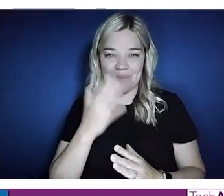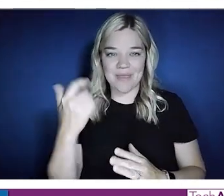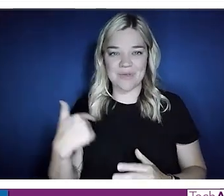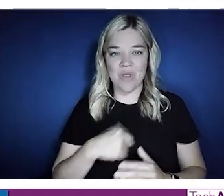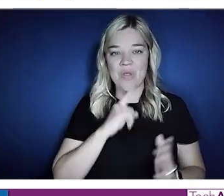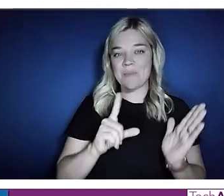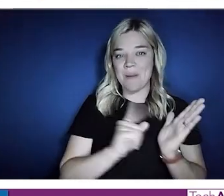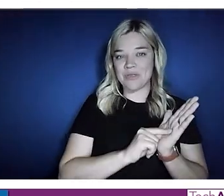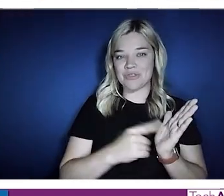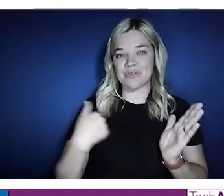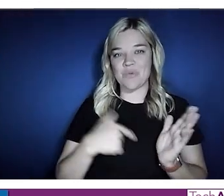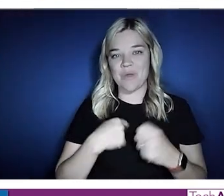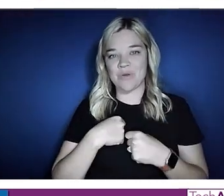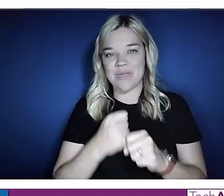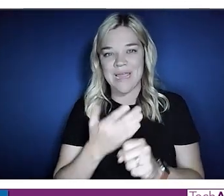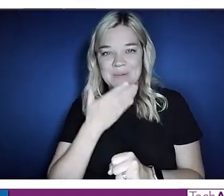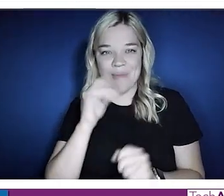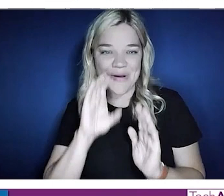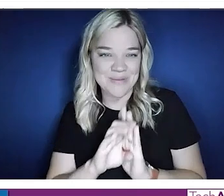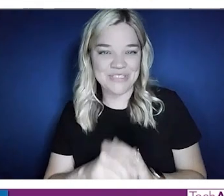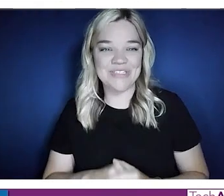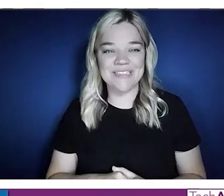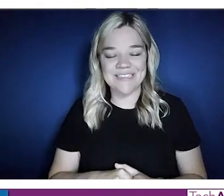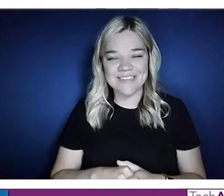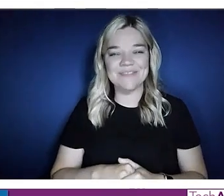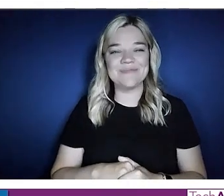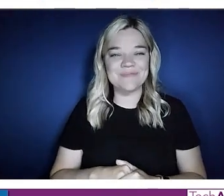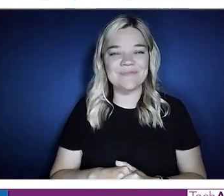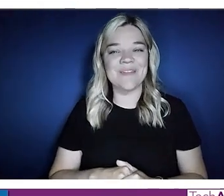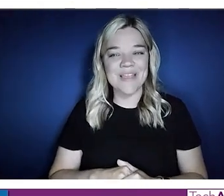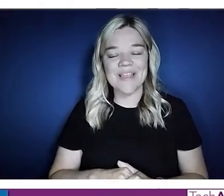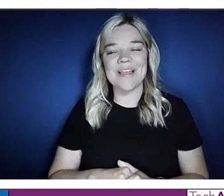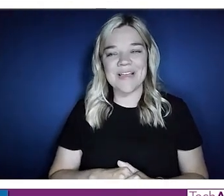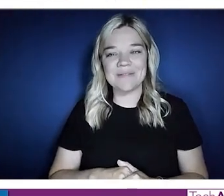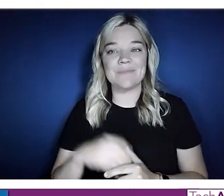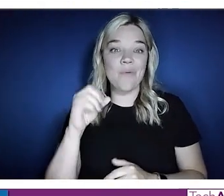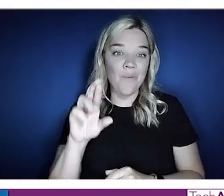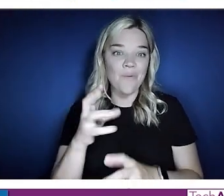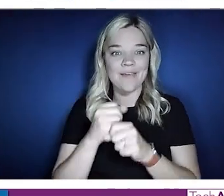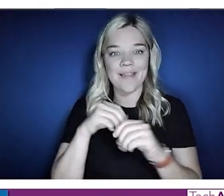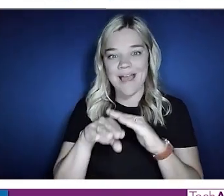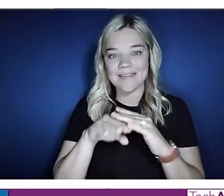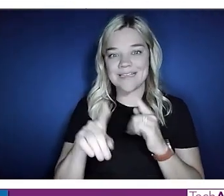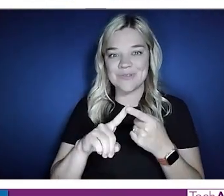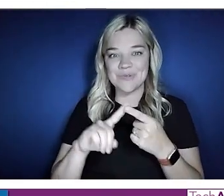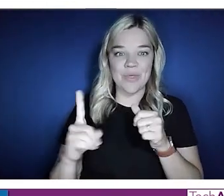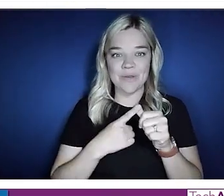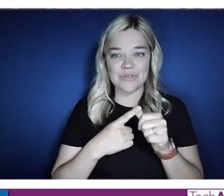would just create a better image or get access to an original because those really are the only options.